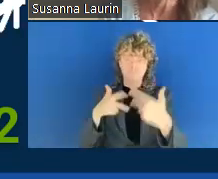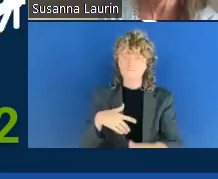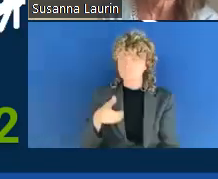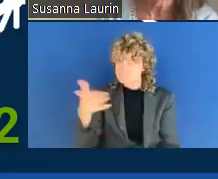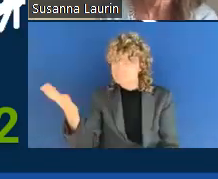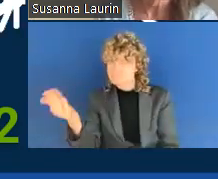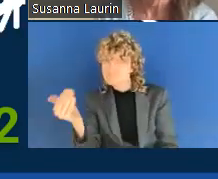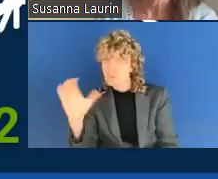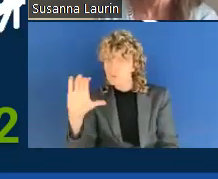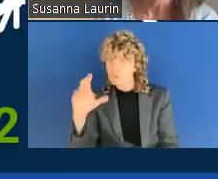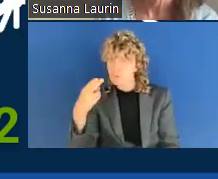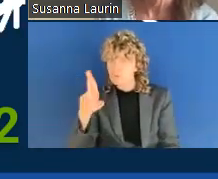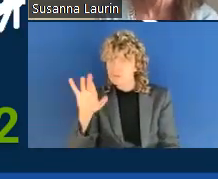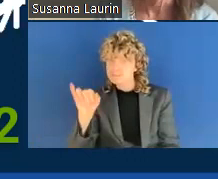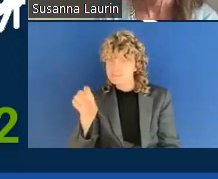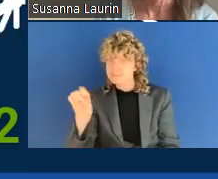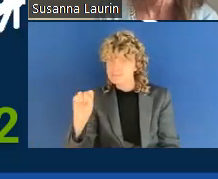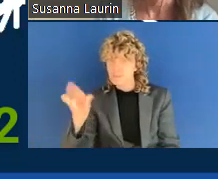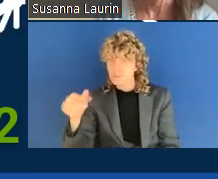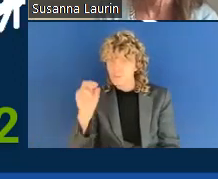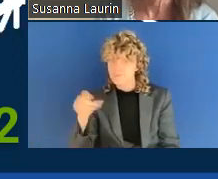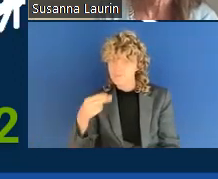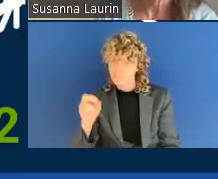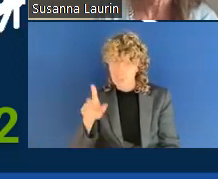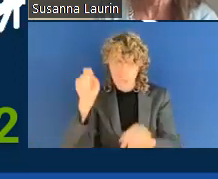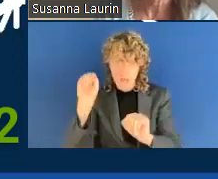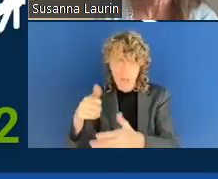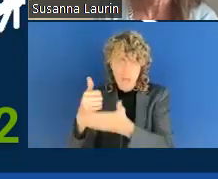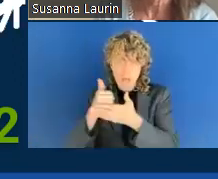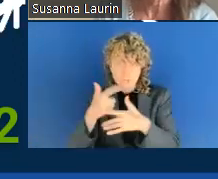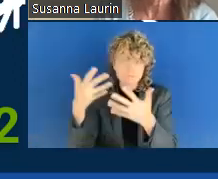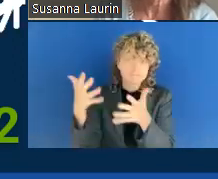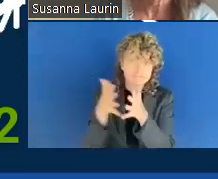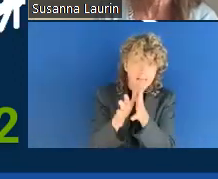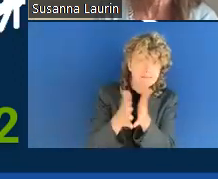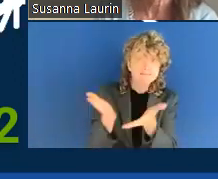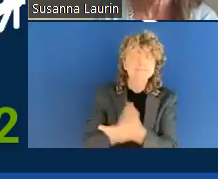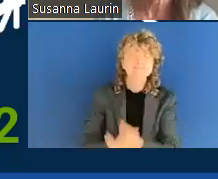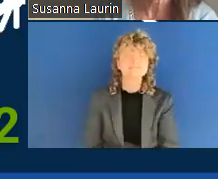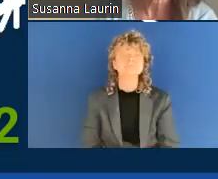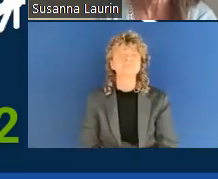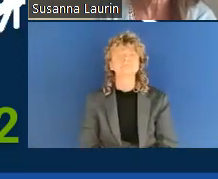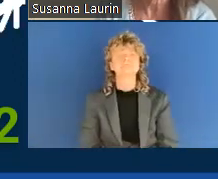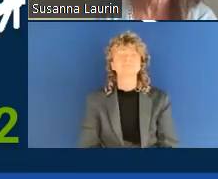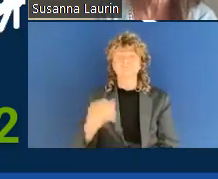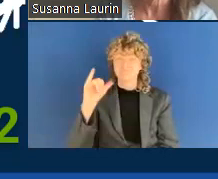Yes, some of the actual sessions will be recorded and put